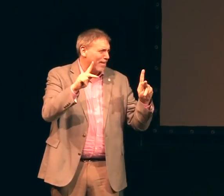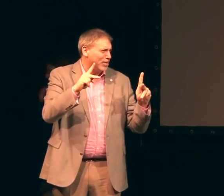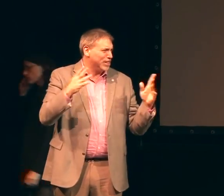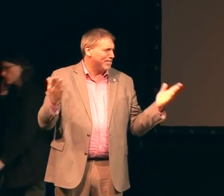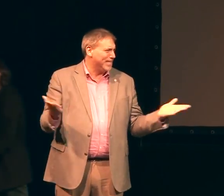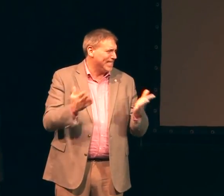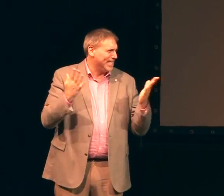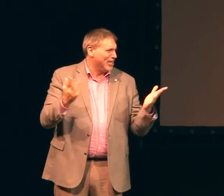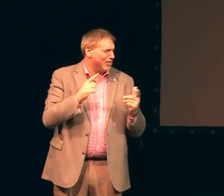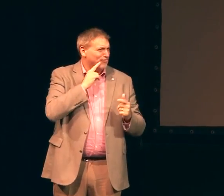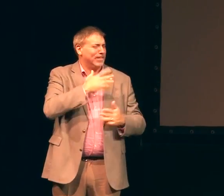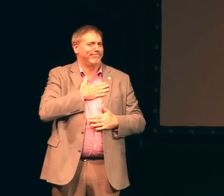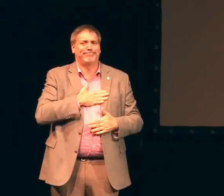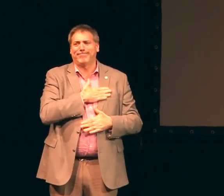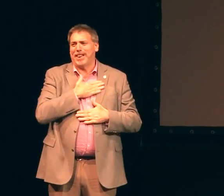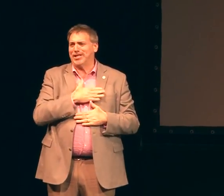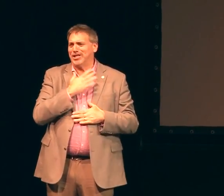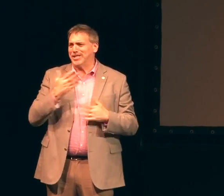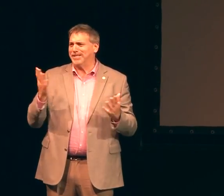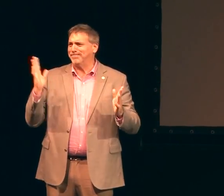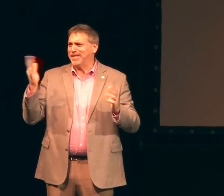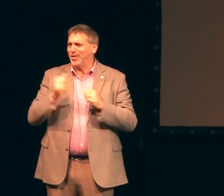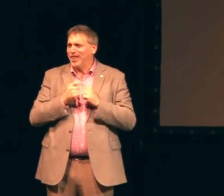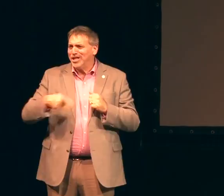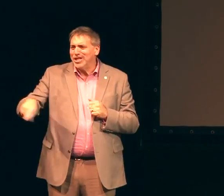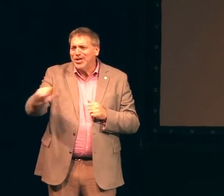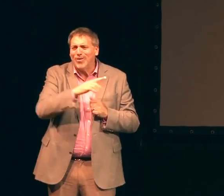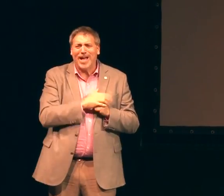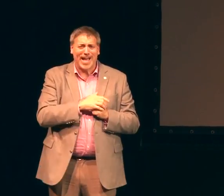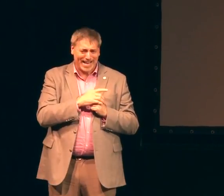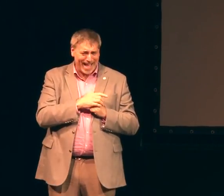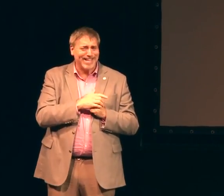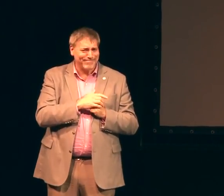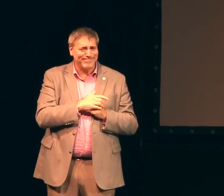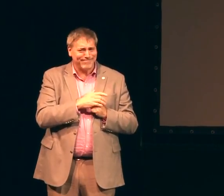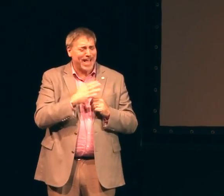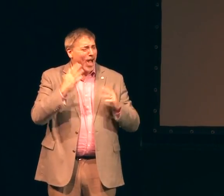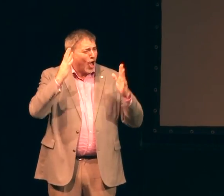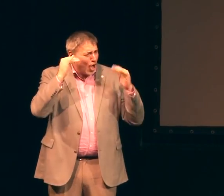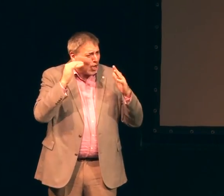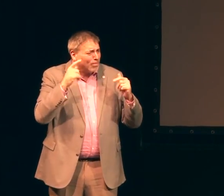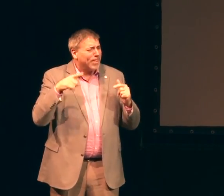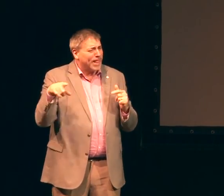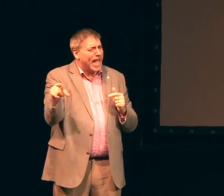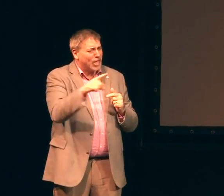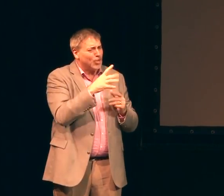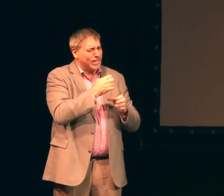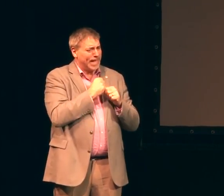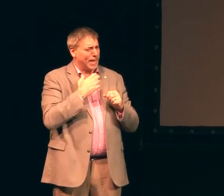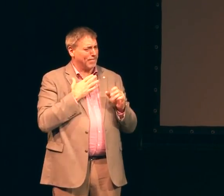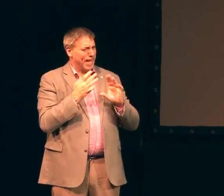everyone for the opportunity to be here. I hope